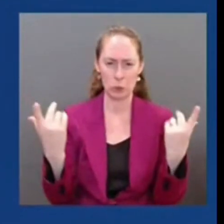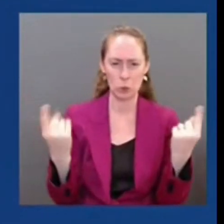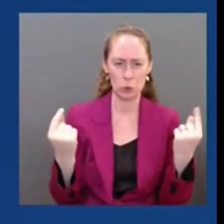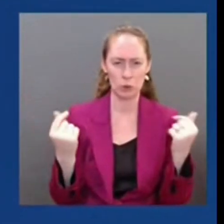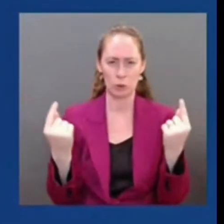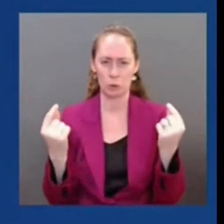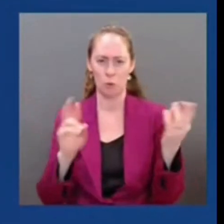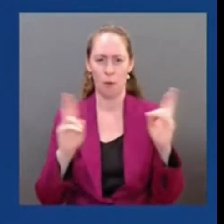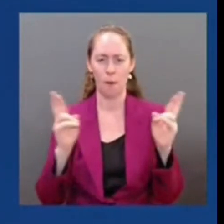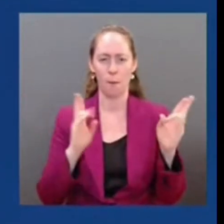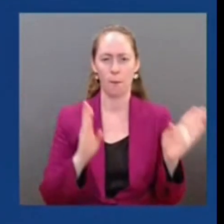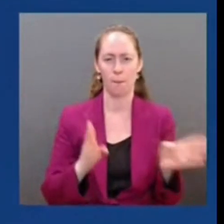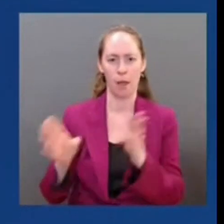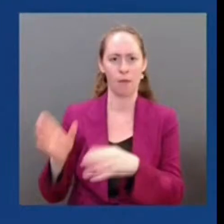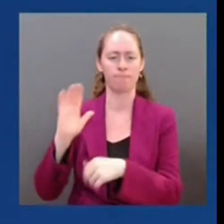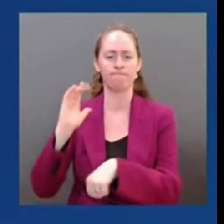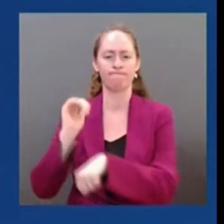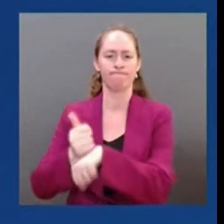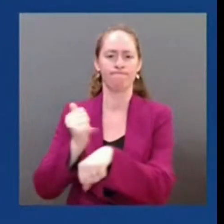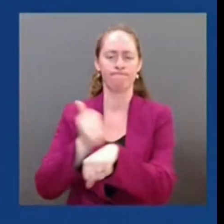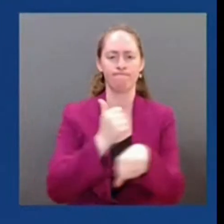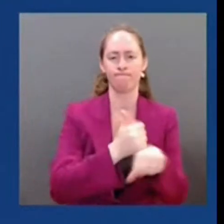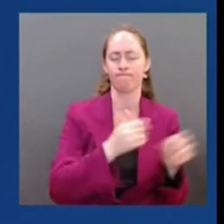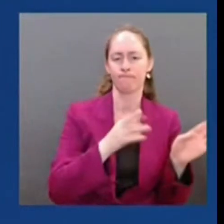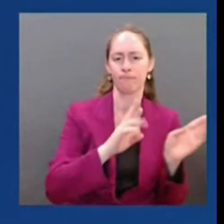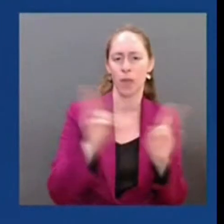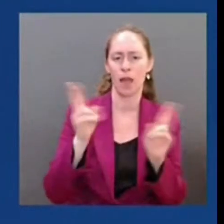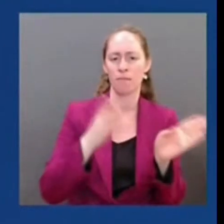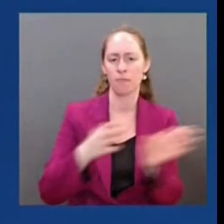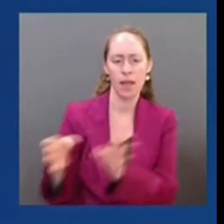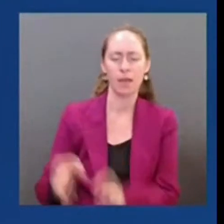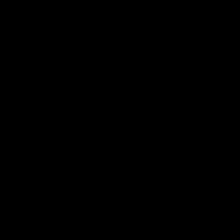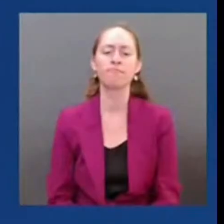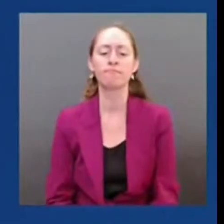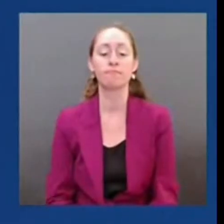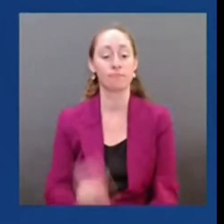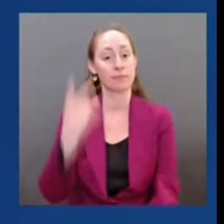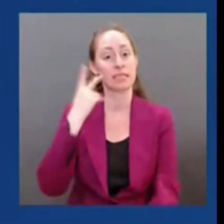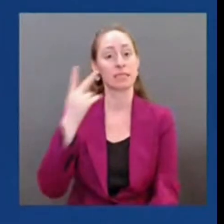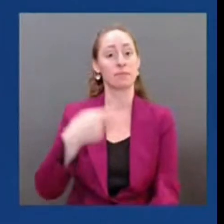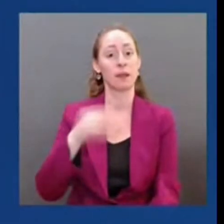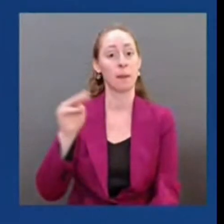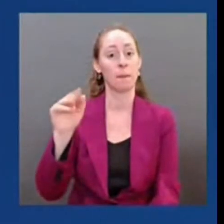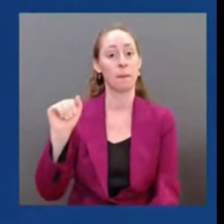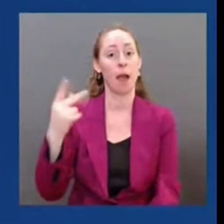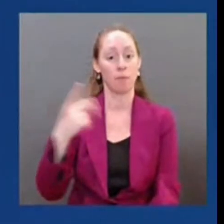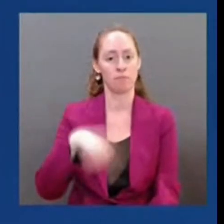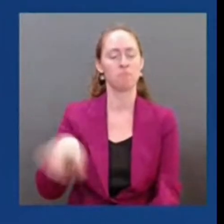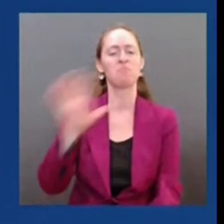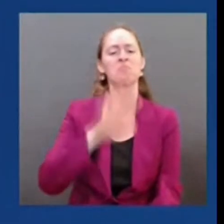PREVENTION MEASURES SHOULD BE